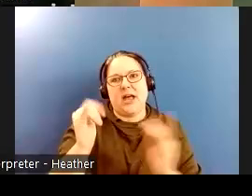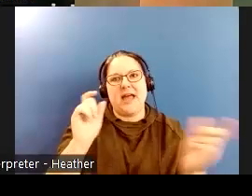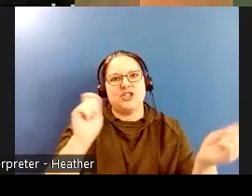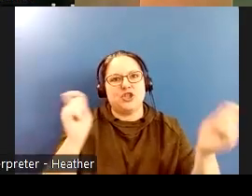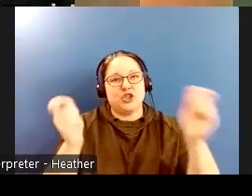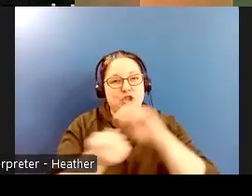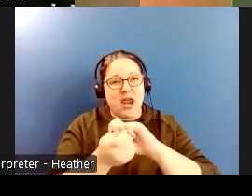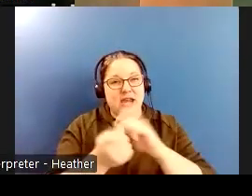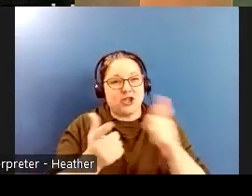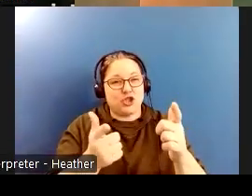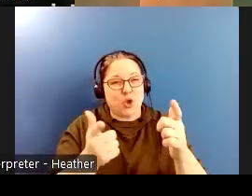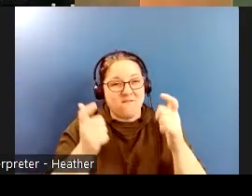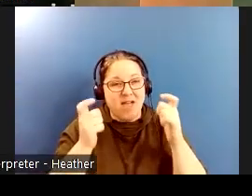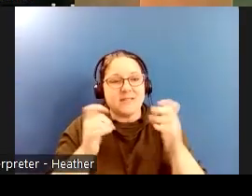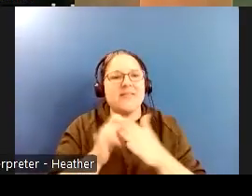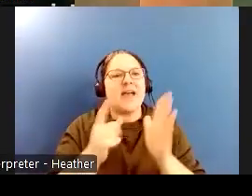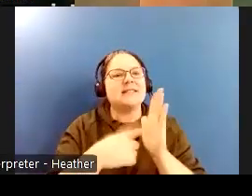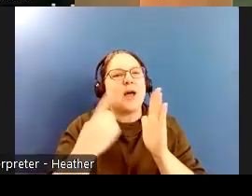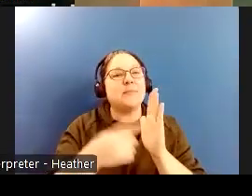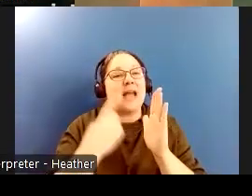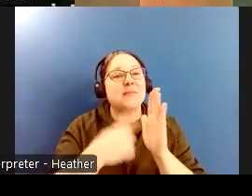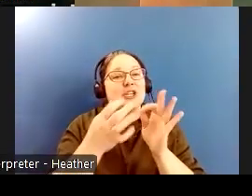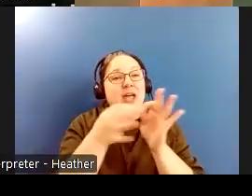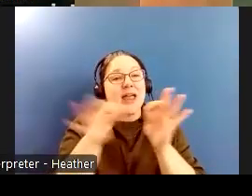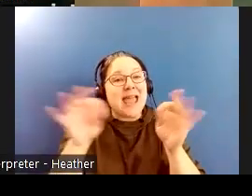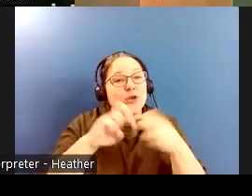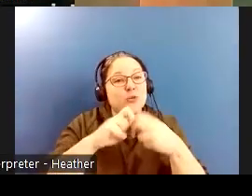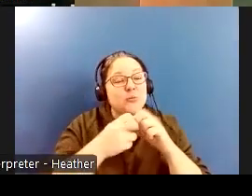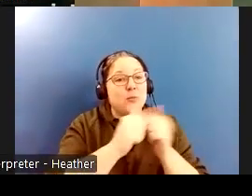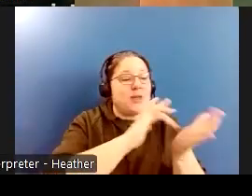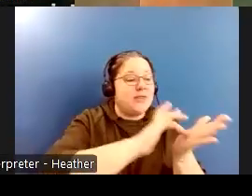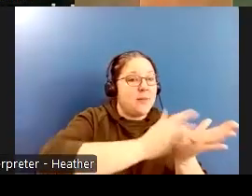a language problem. There's a language problem between medicine and psychiatry. There's a